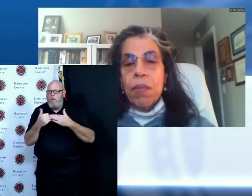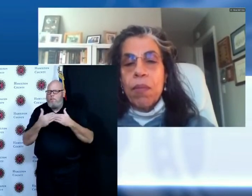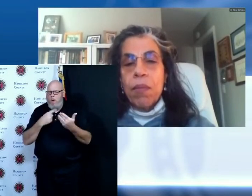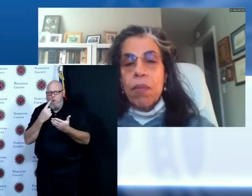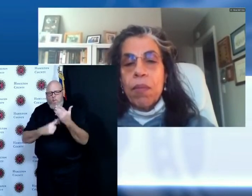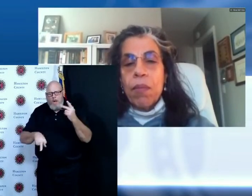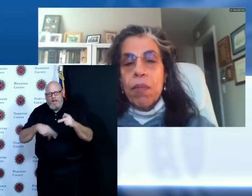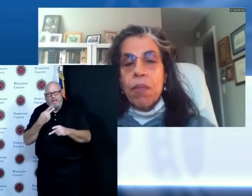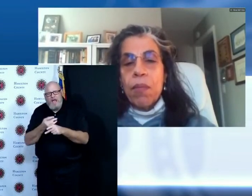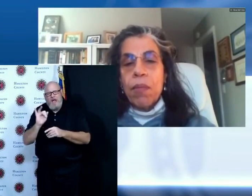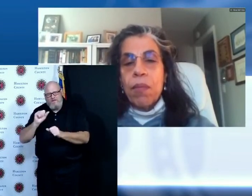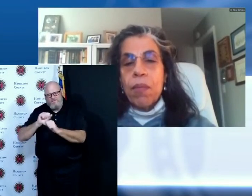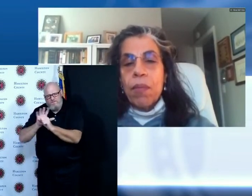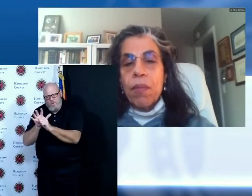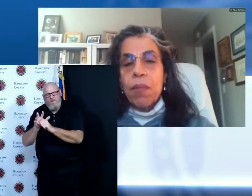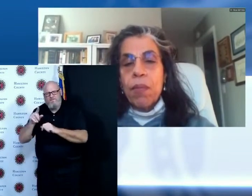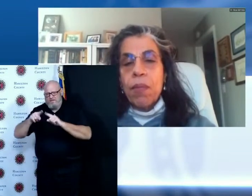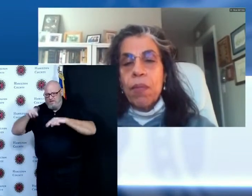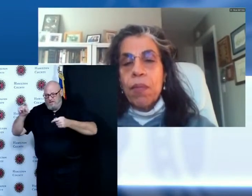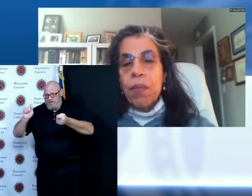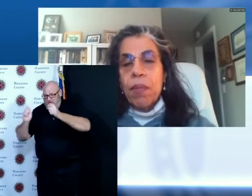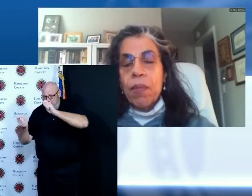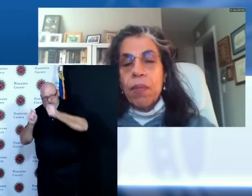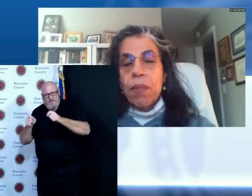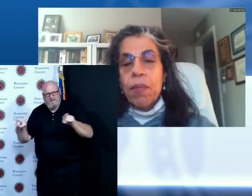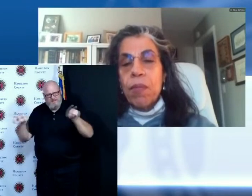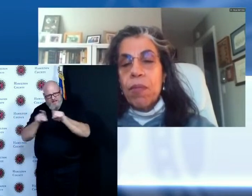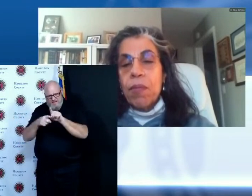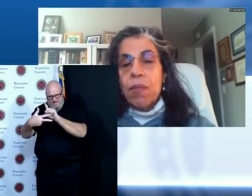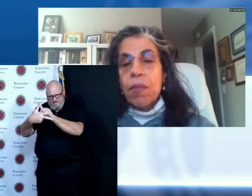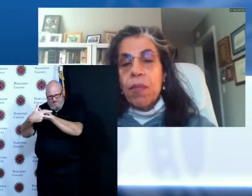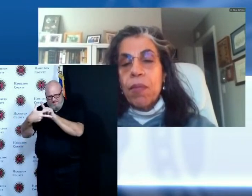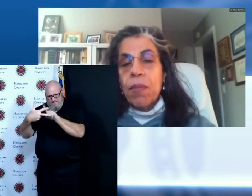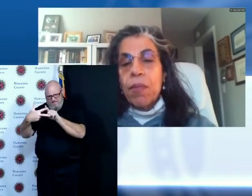and so the meeting is always up on the website you can get it there Bridget is that identified